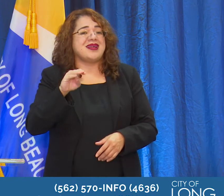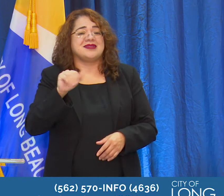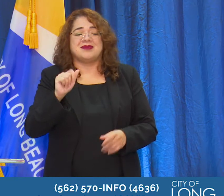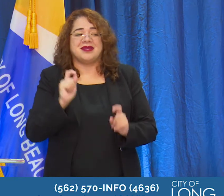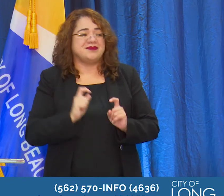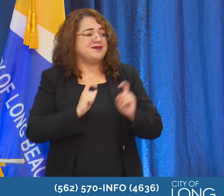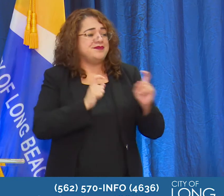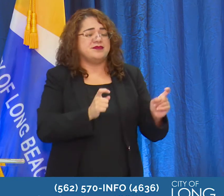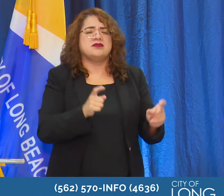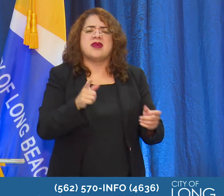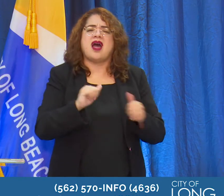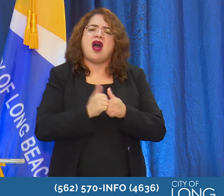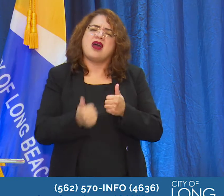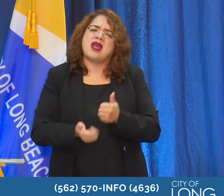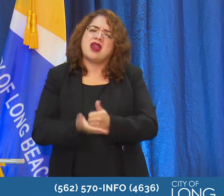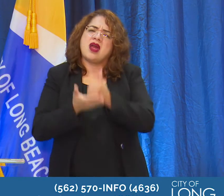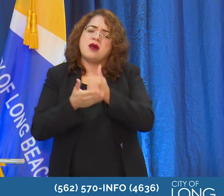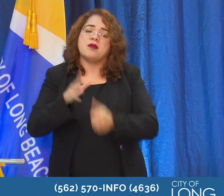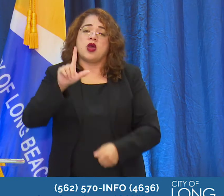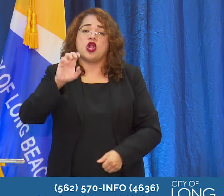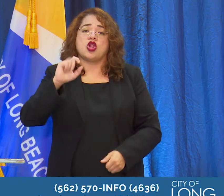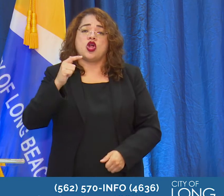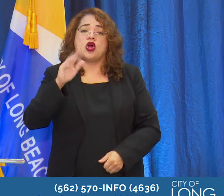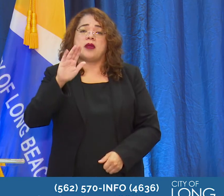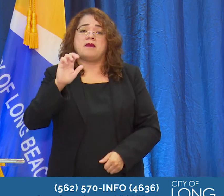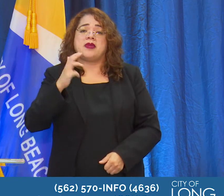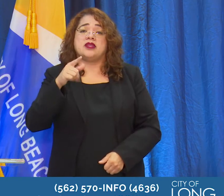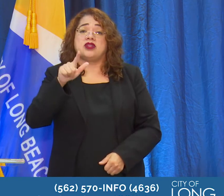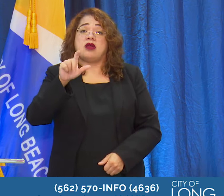visit longbeach.gov/COVID19